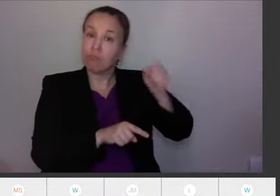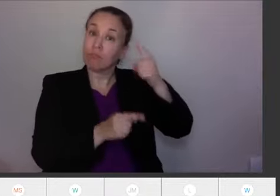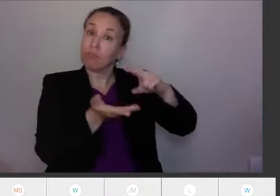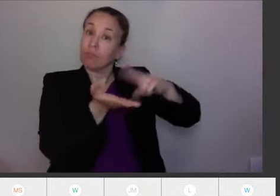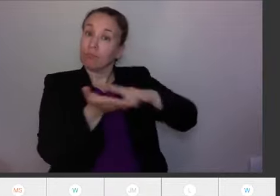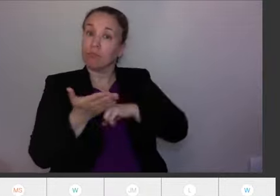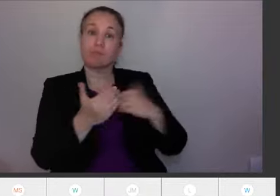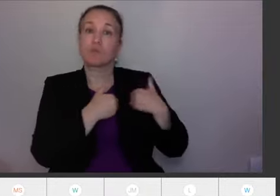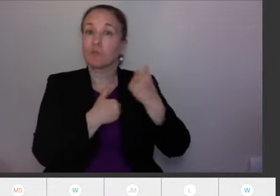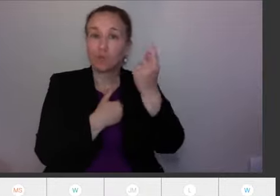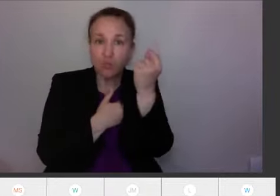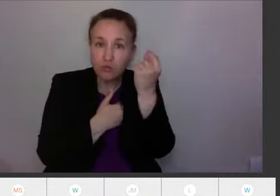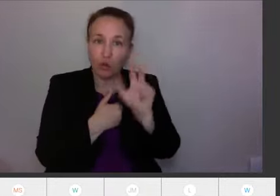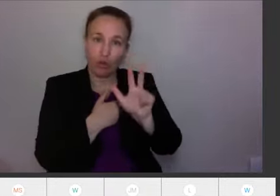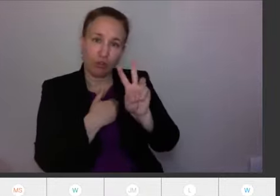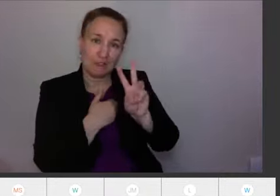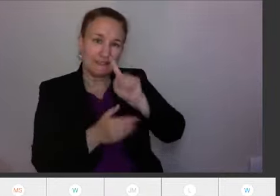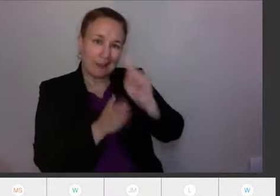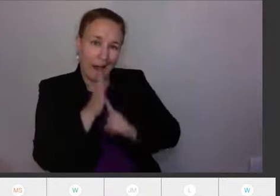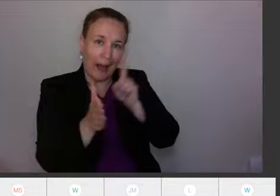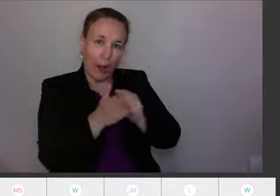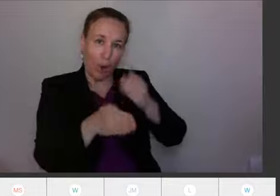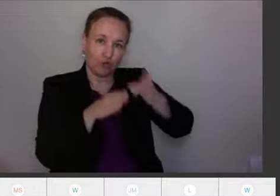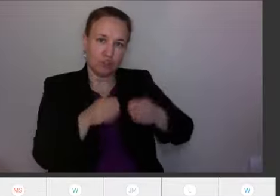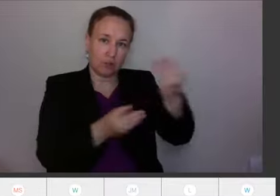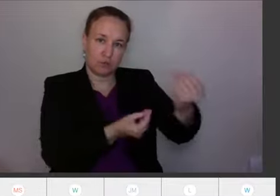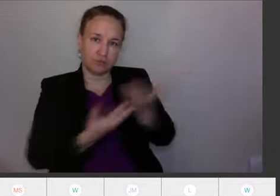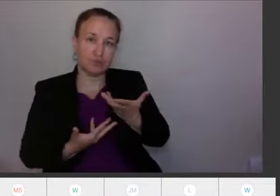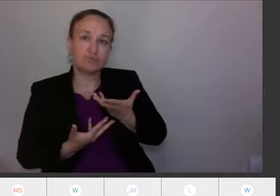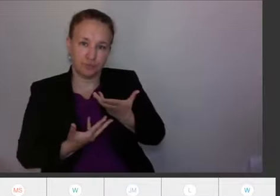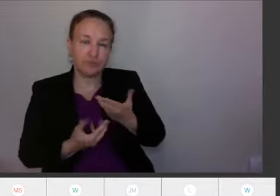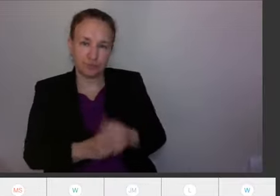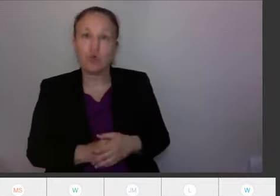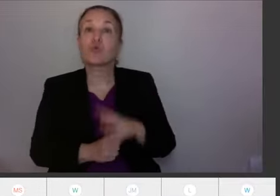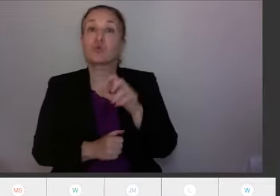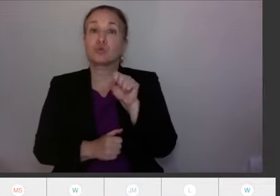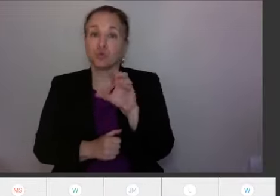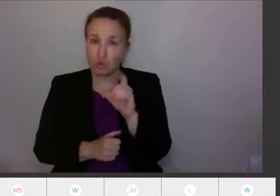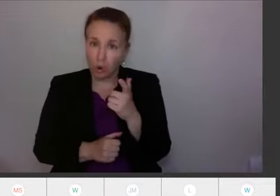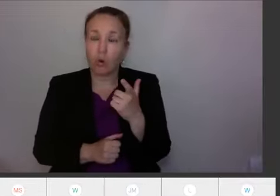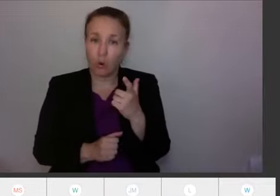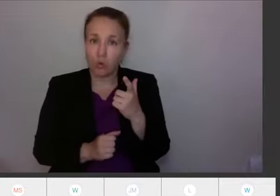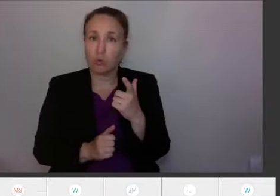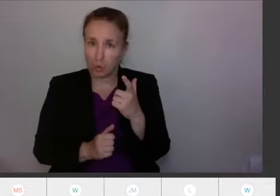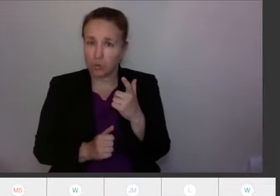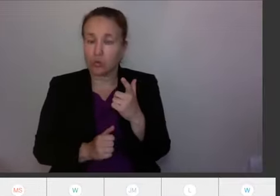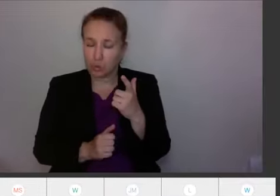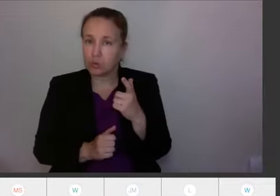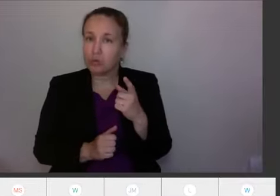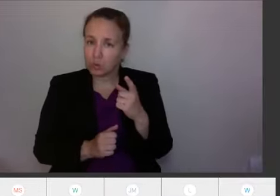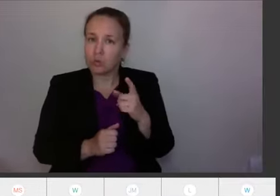a 36 hour turnaround time on our tests and so that should really really help us